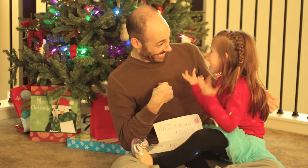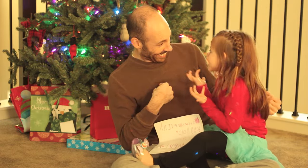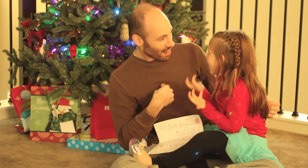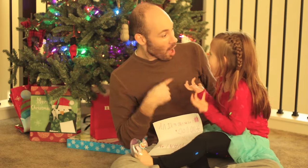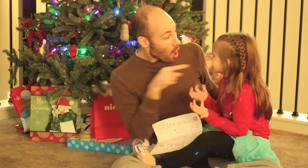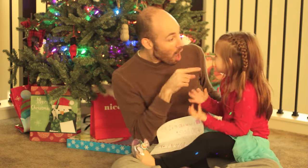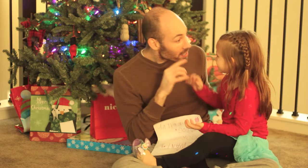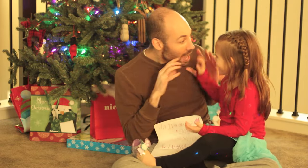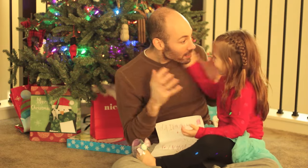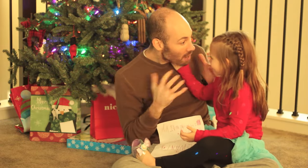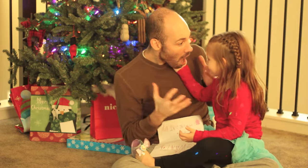Santa.